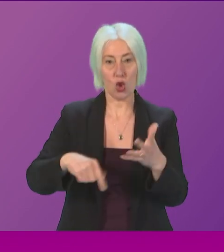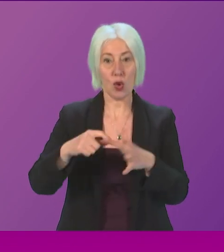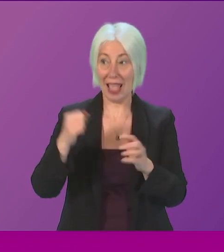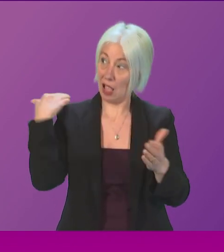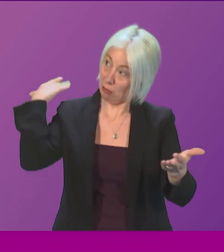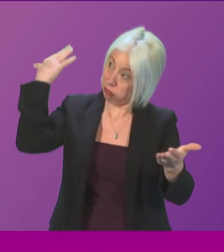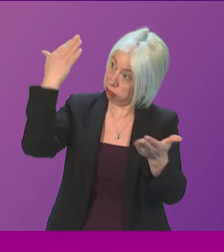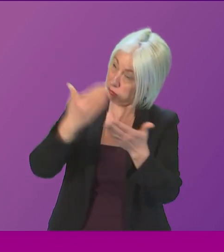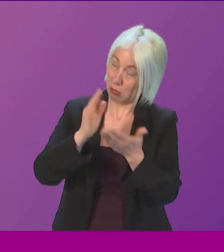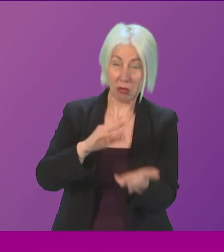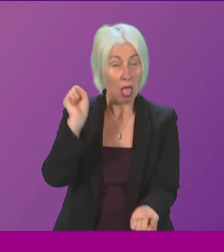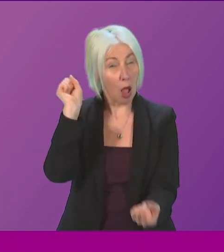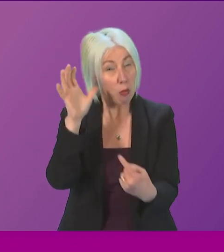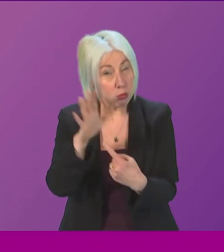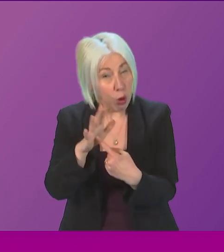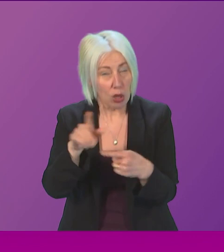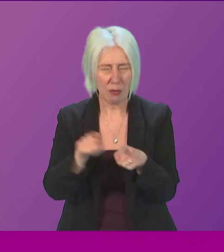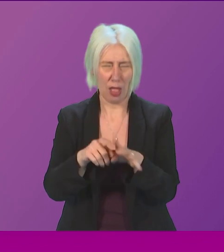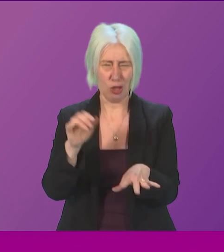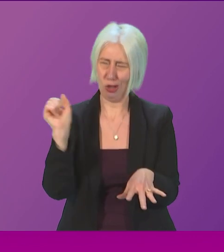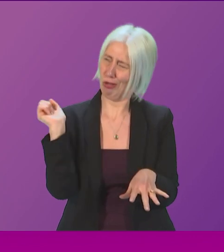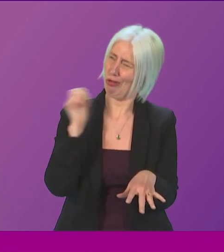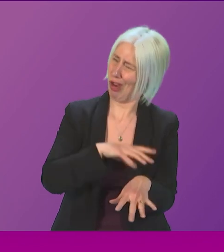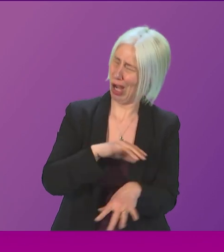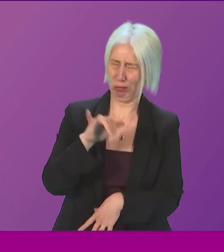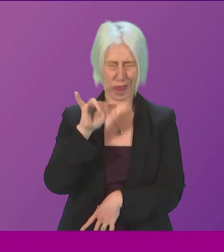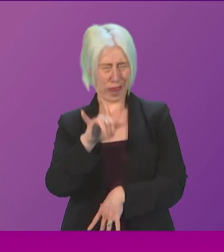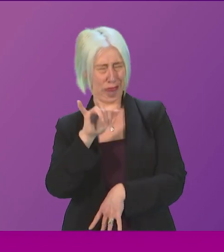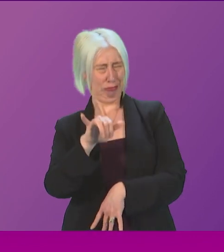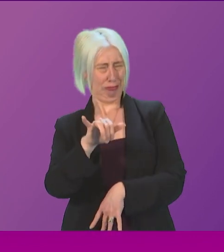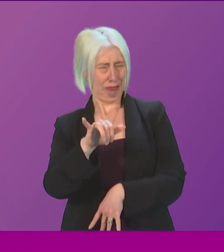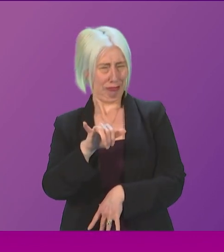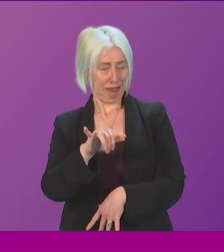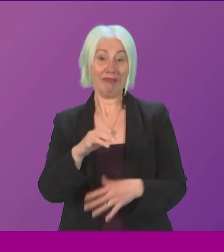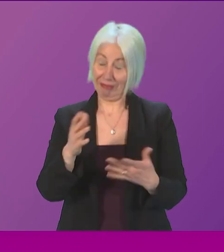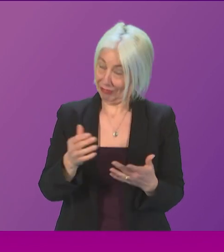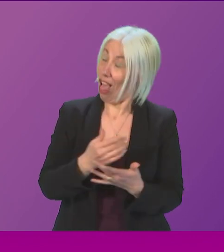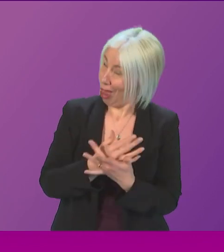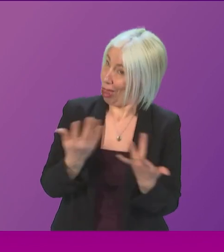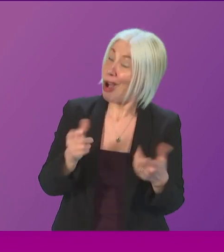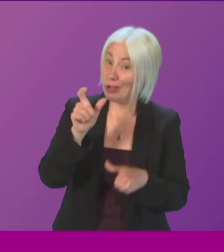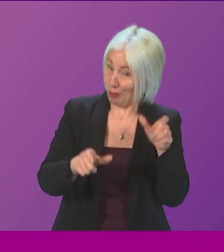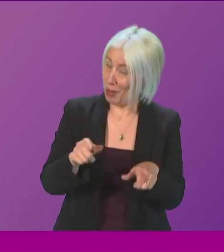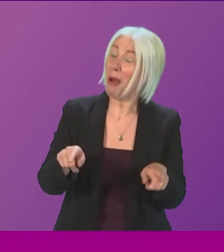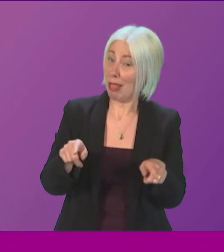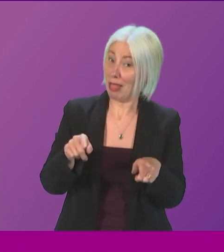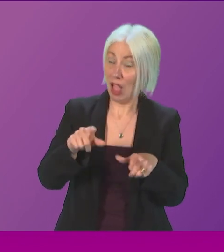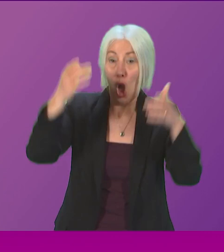Not just the most important, but the strangest, the weirdest.” For many people, the coronation was all those things.